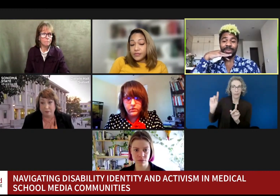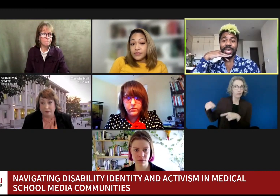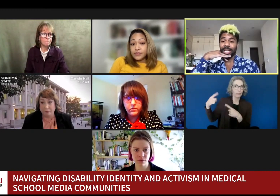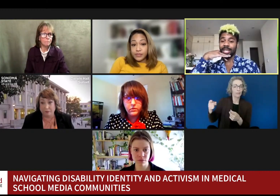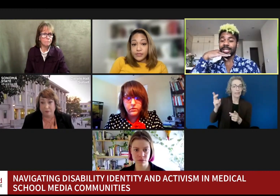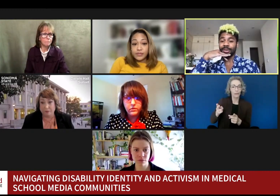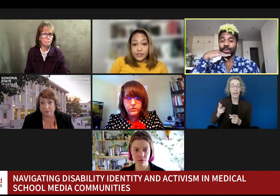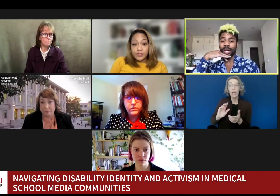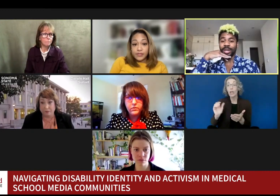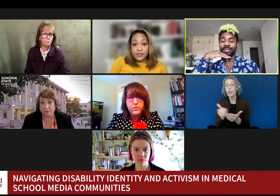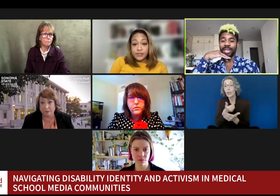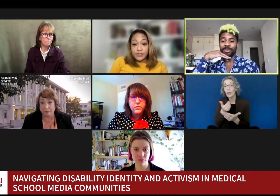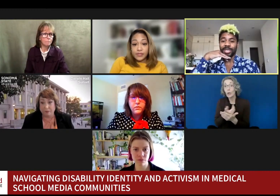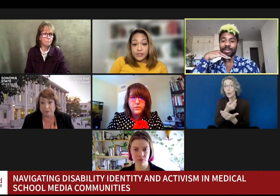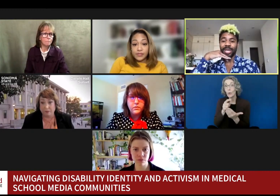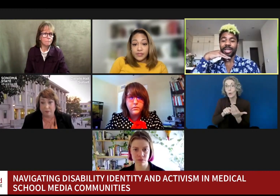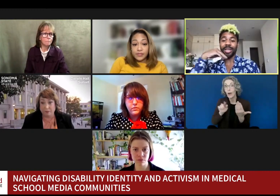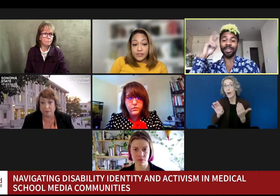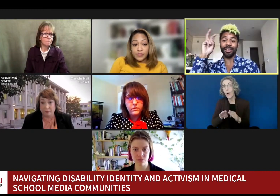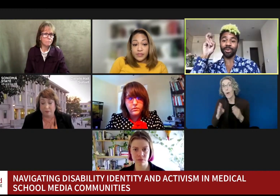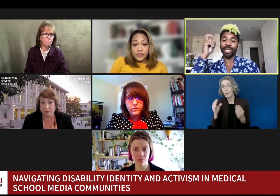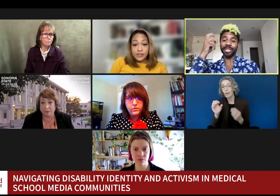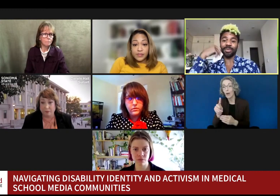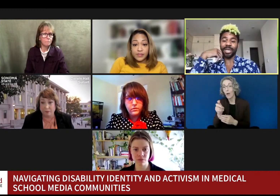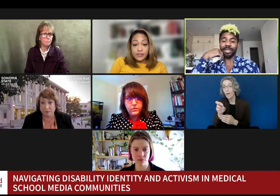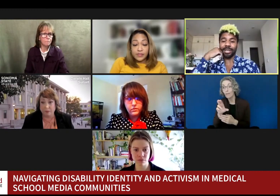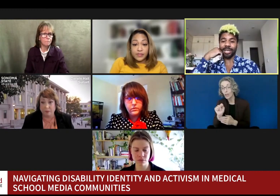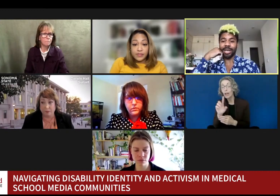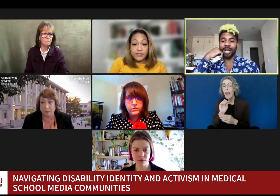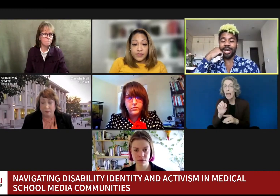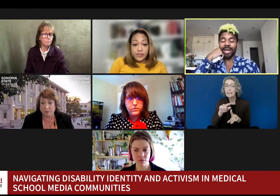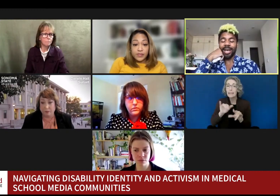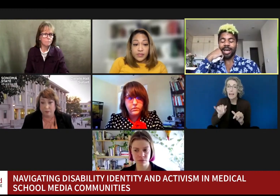subtle way of keeping somebody in their place basically.